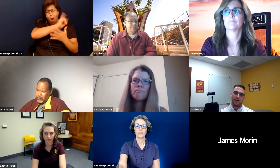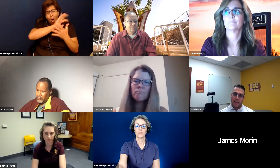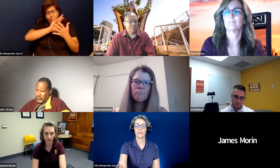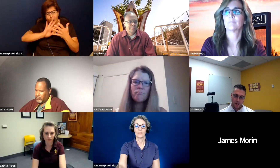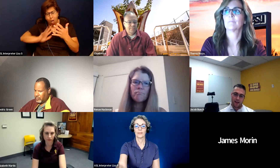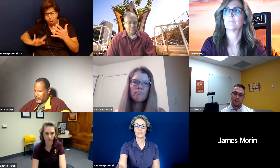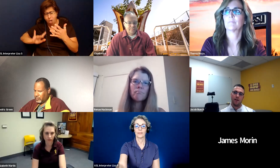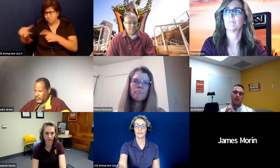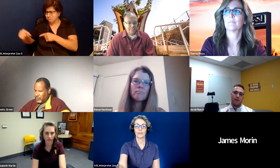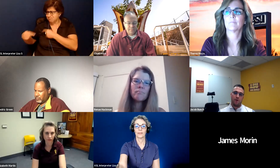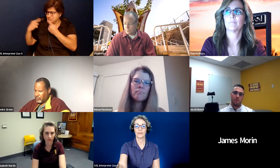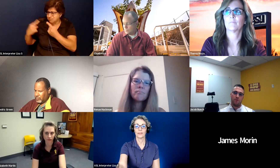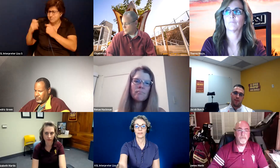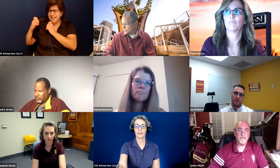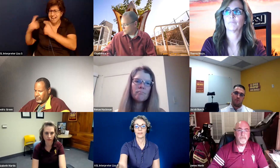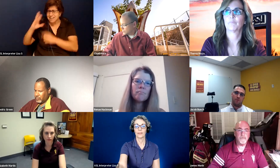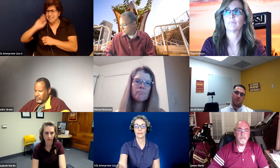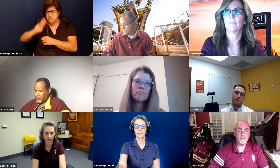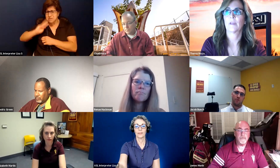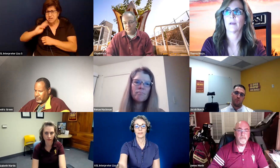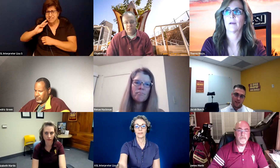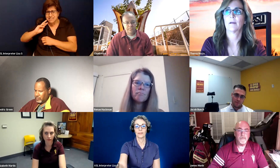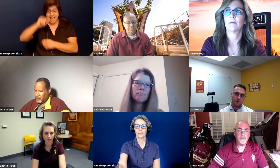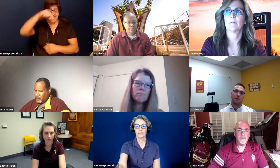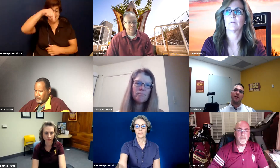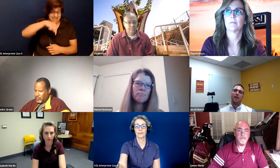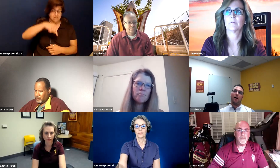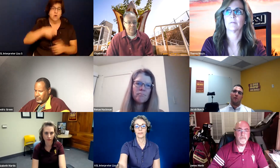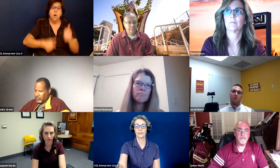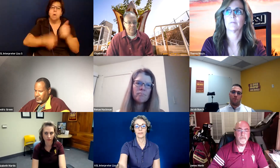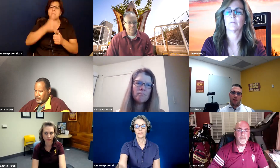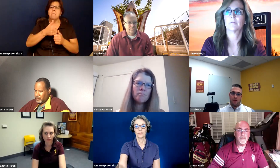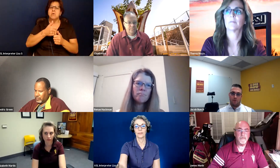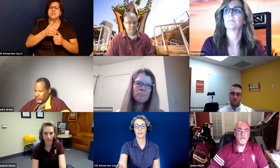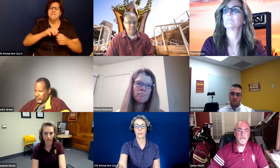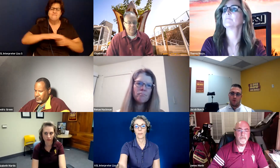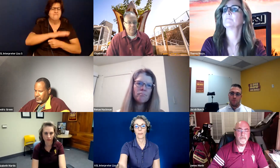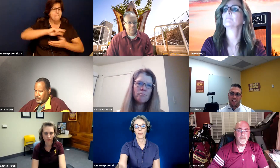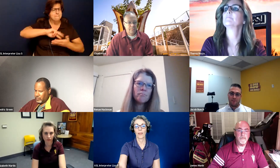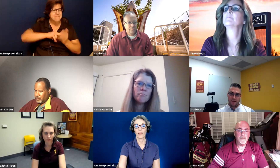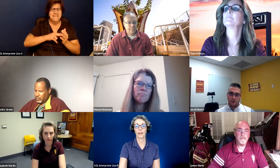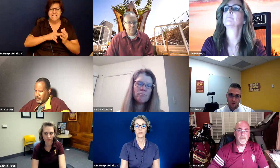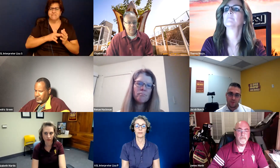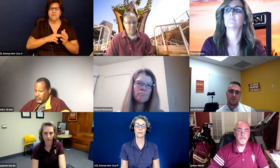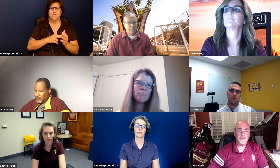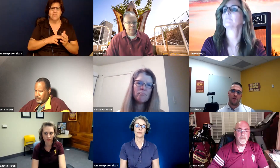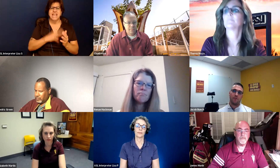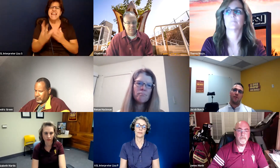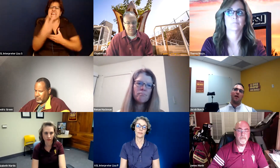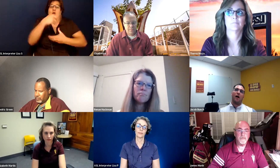I ever had, it was the most meaningful. It was the most meaningfully inclusive experience.